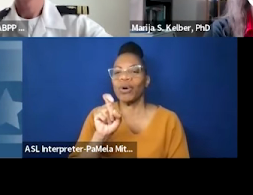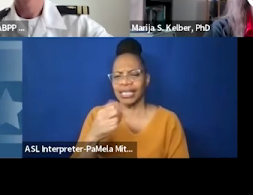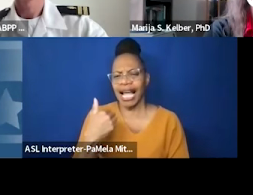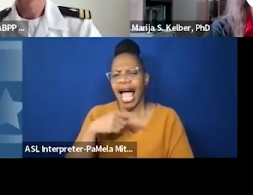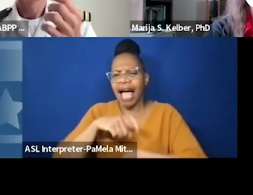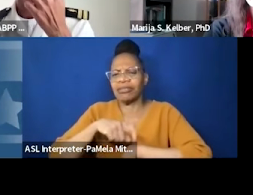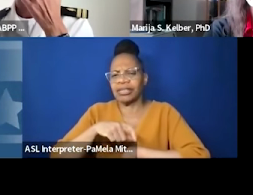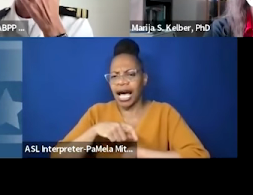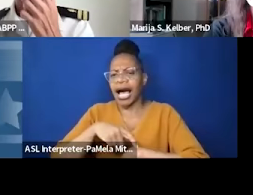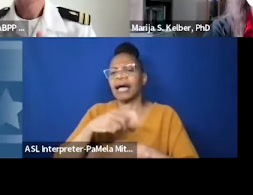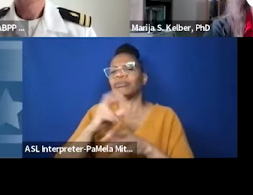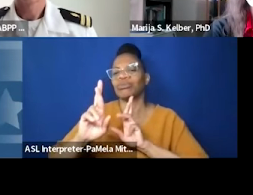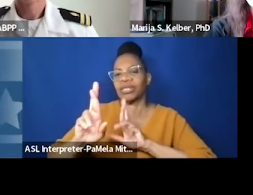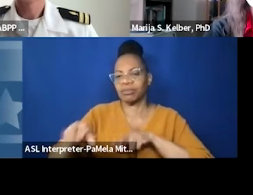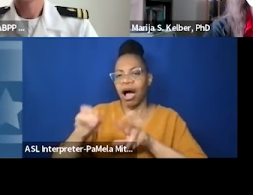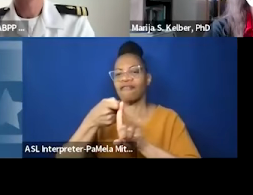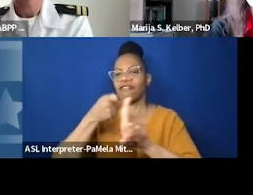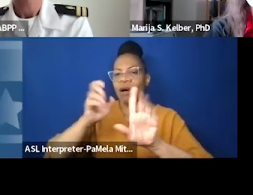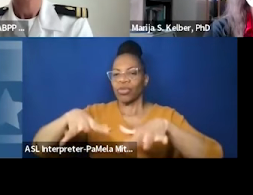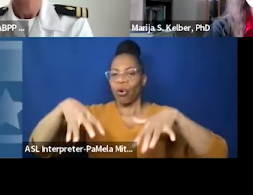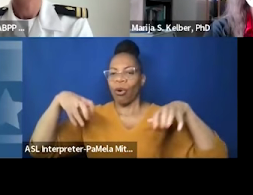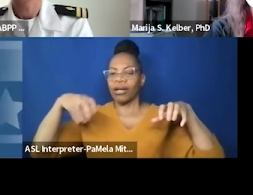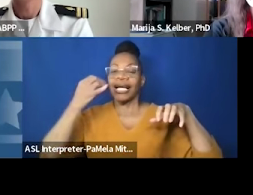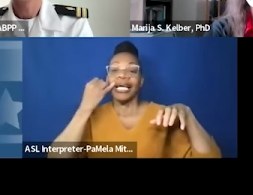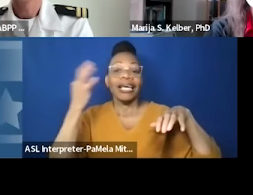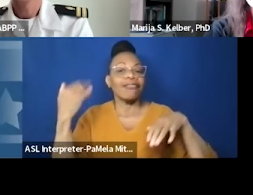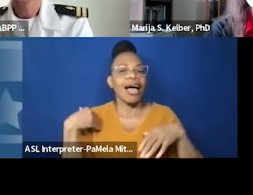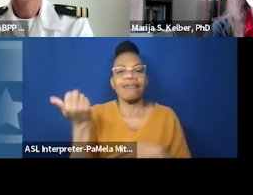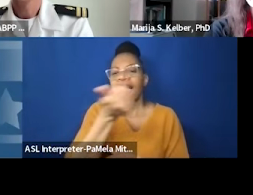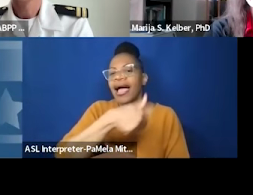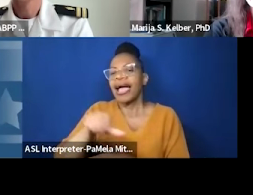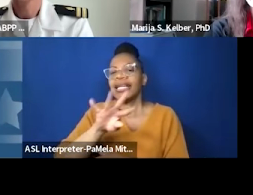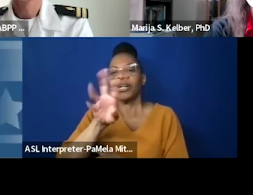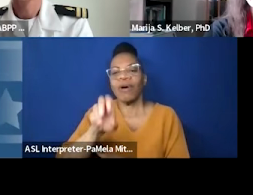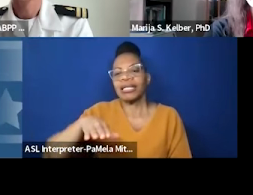from the audience. If you have any questions and you haven't already asked them,